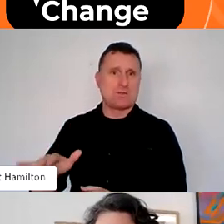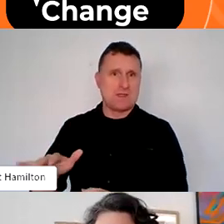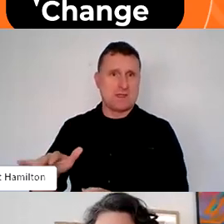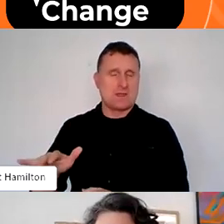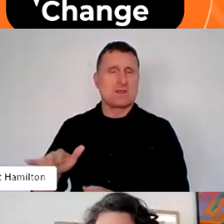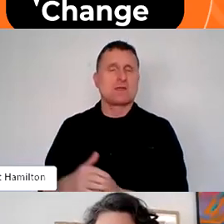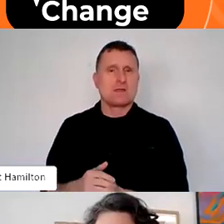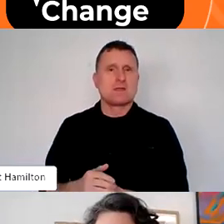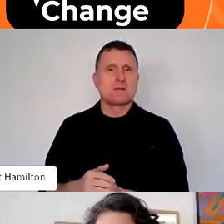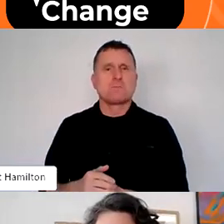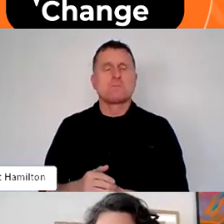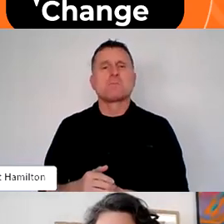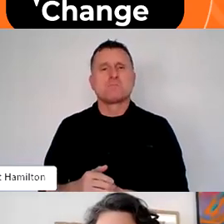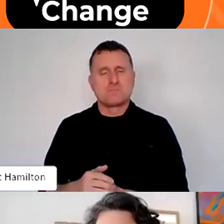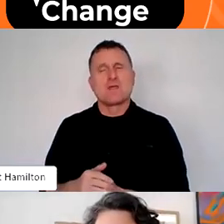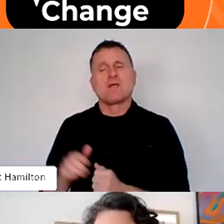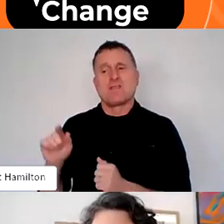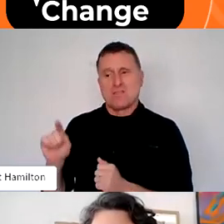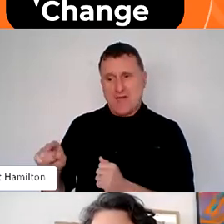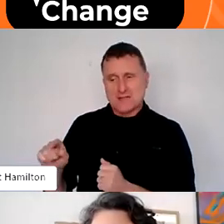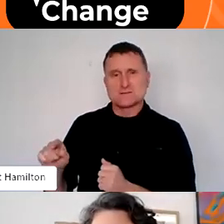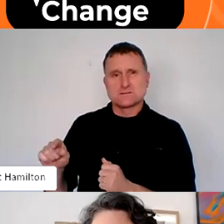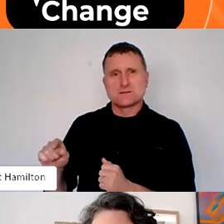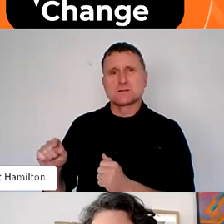let alone carrying that through as if the change from early childhood